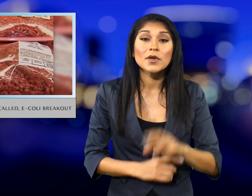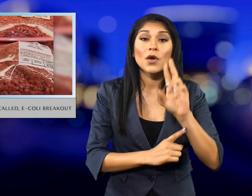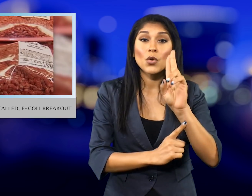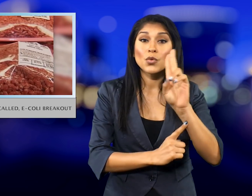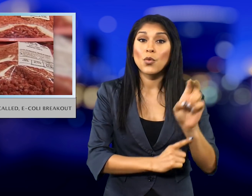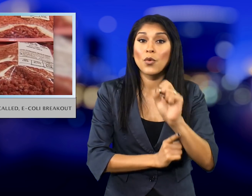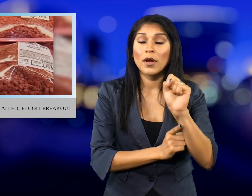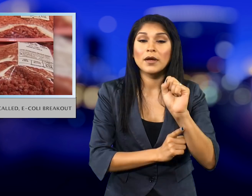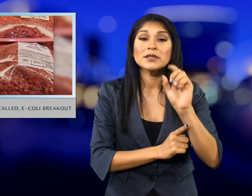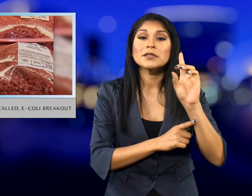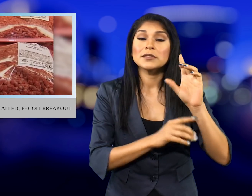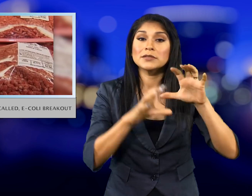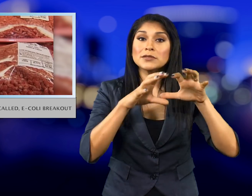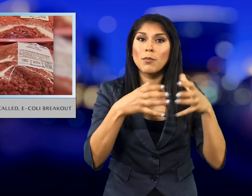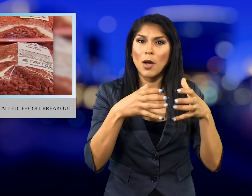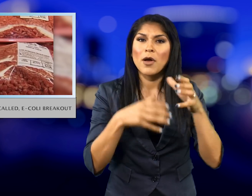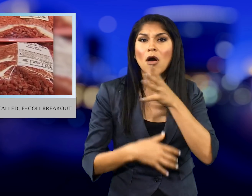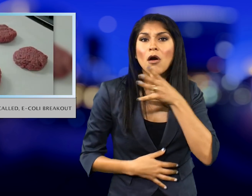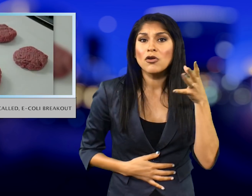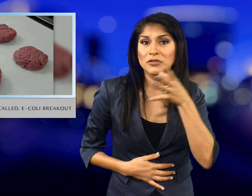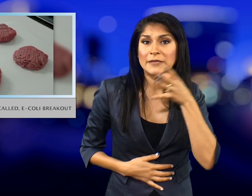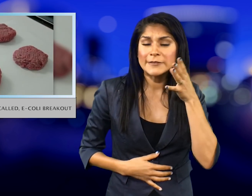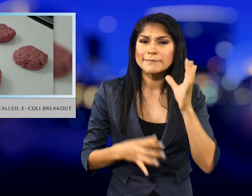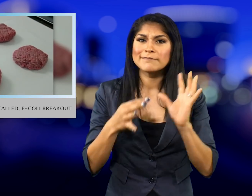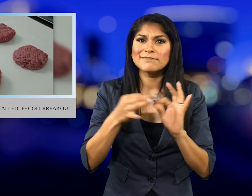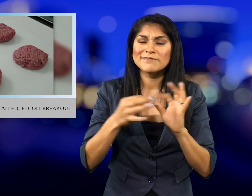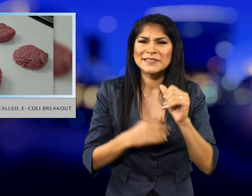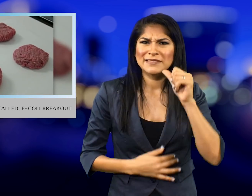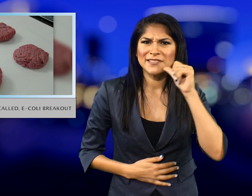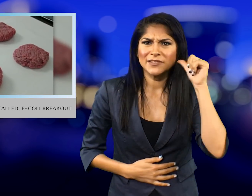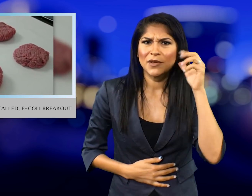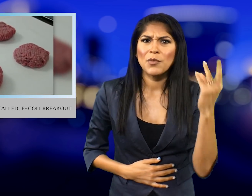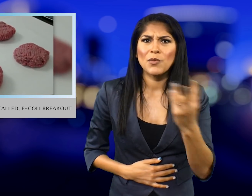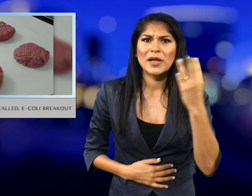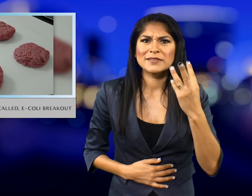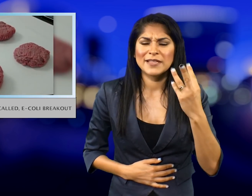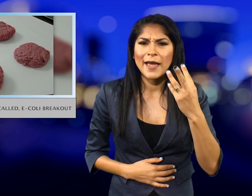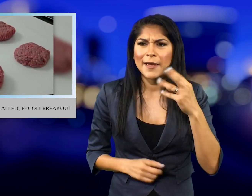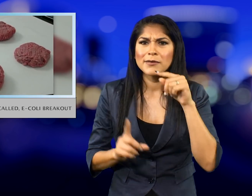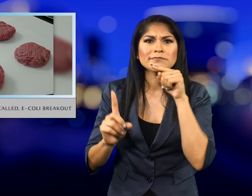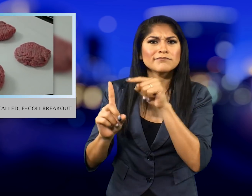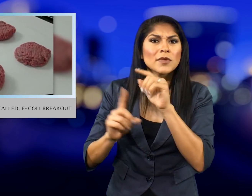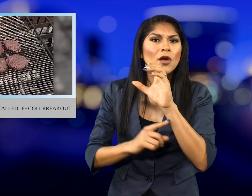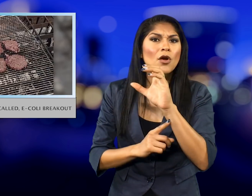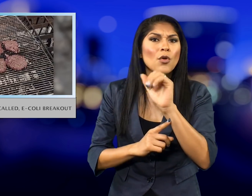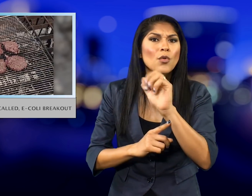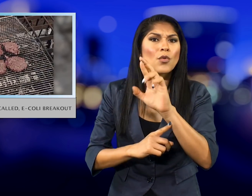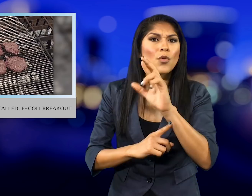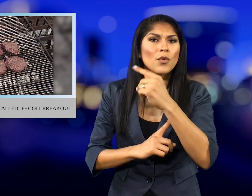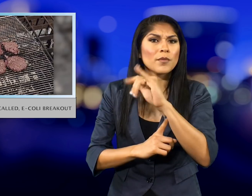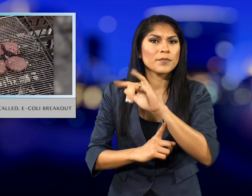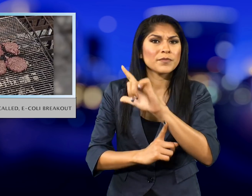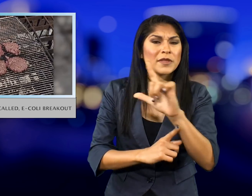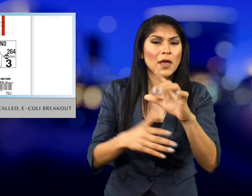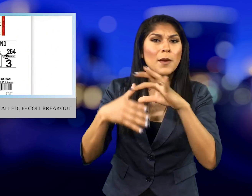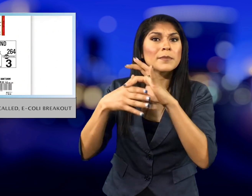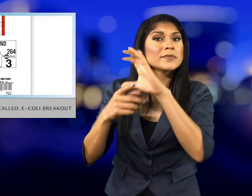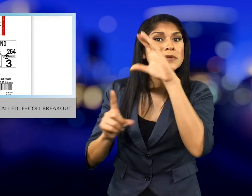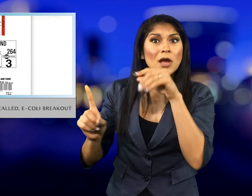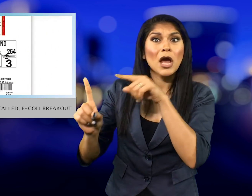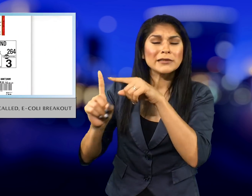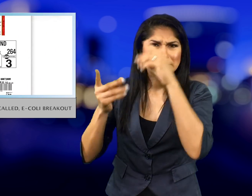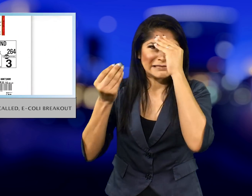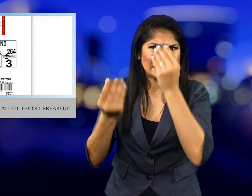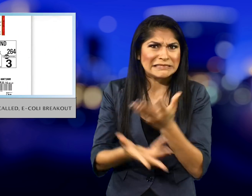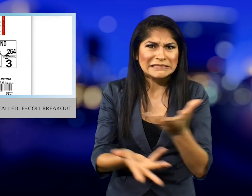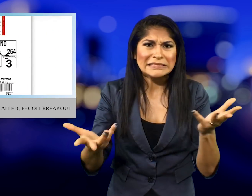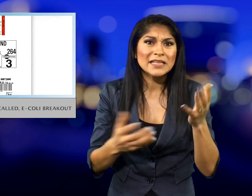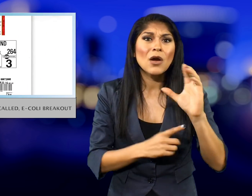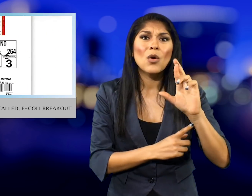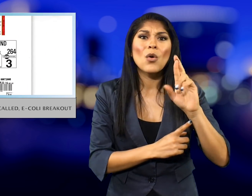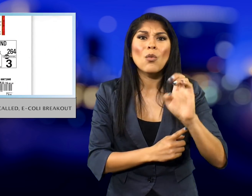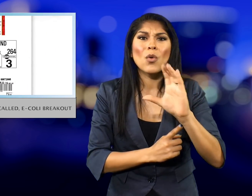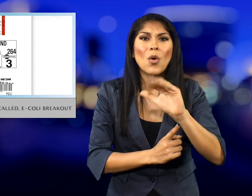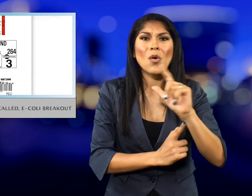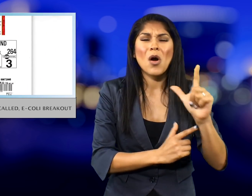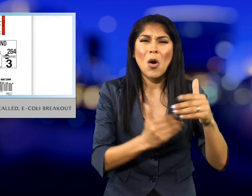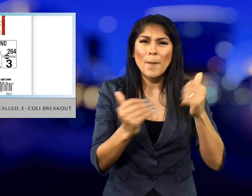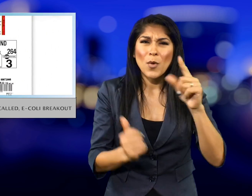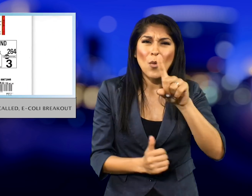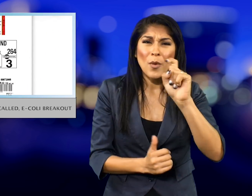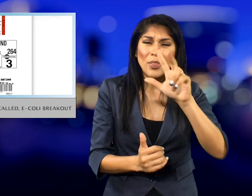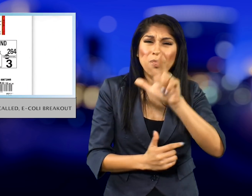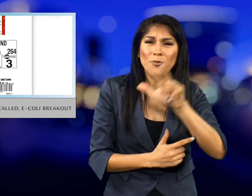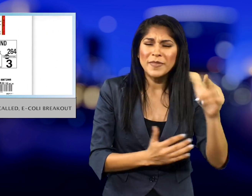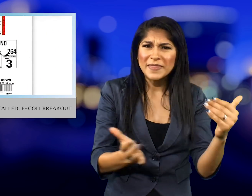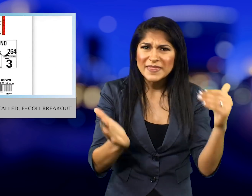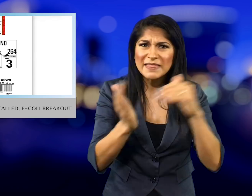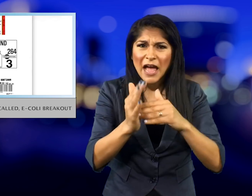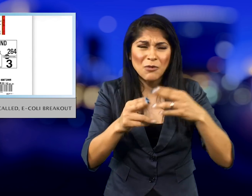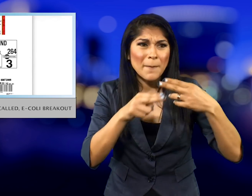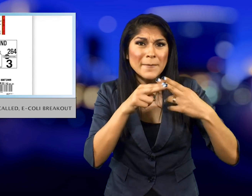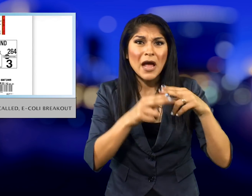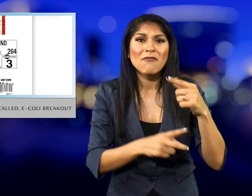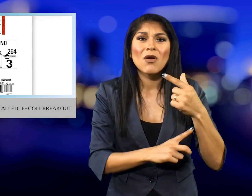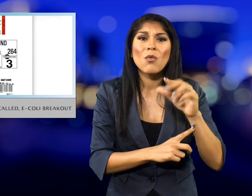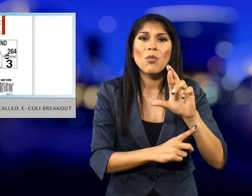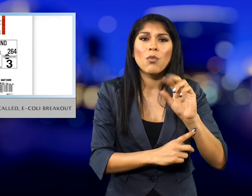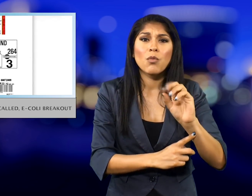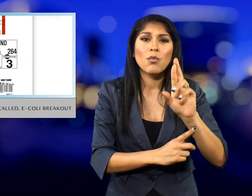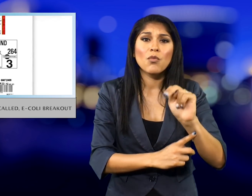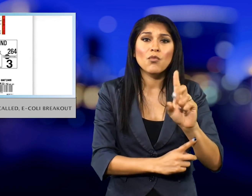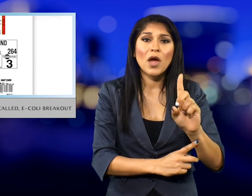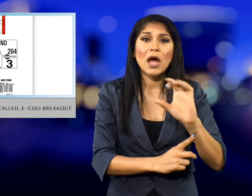The US Department of Agriculture said Wednesday Cargill Meat Solutions recalled nearly 133,000